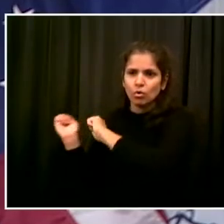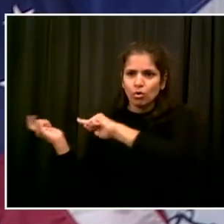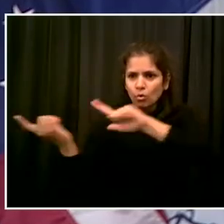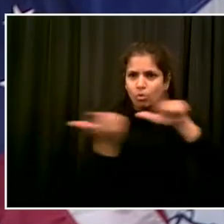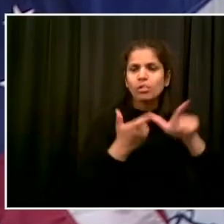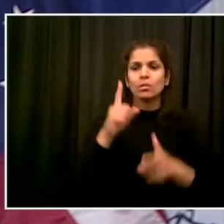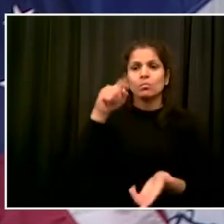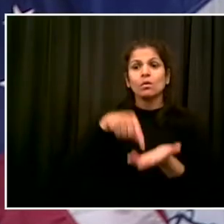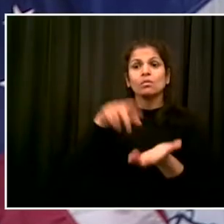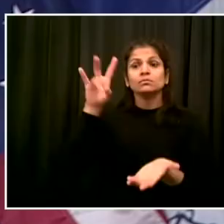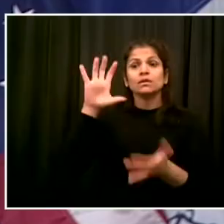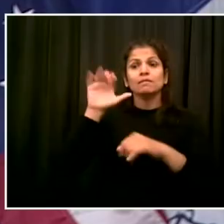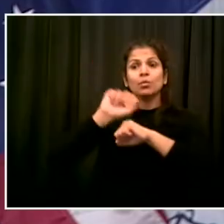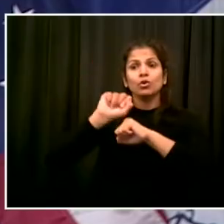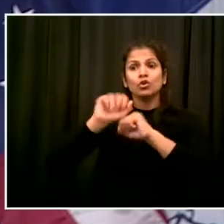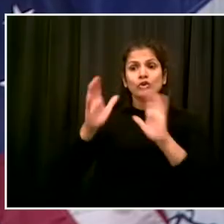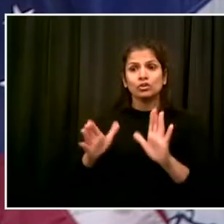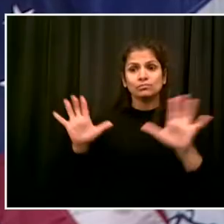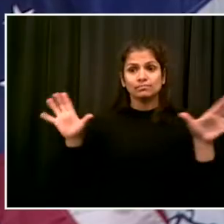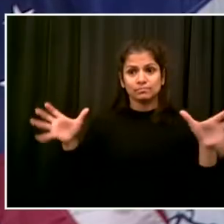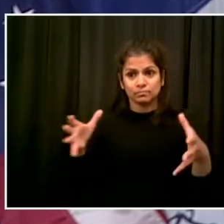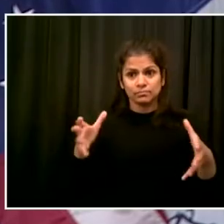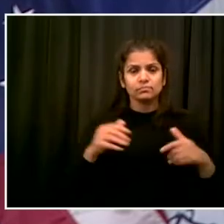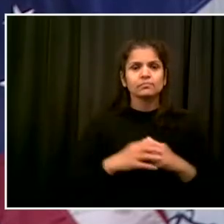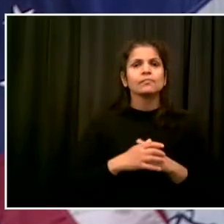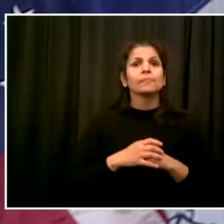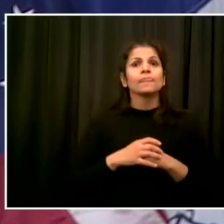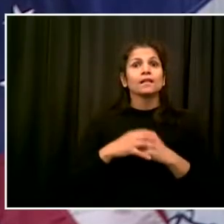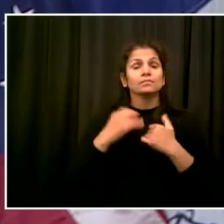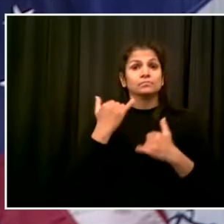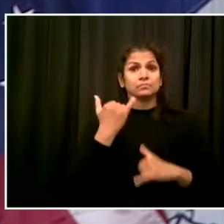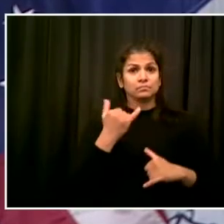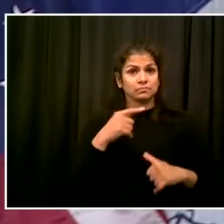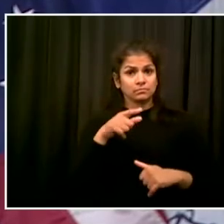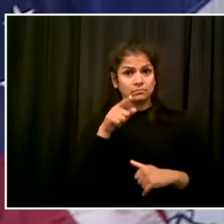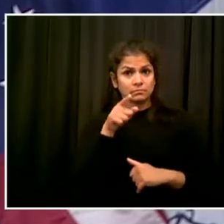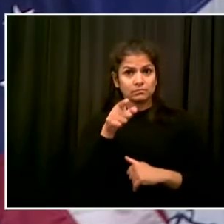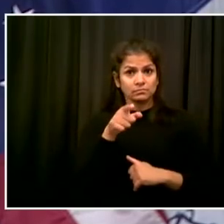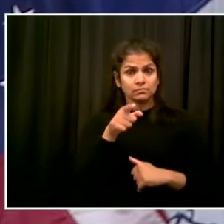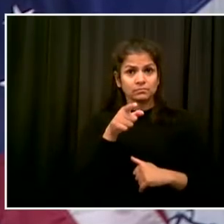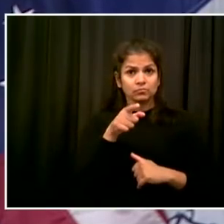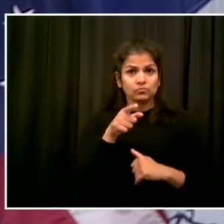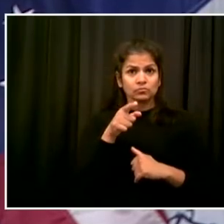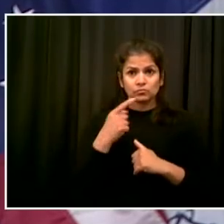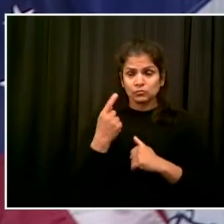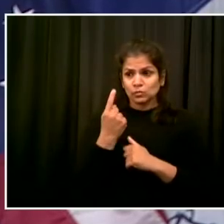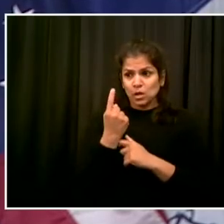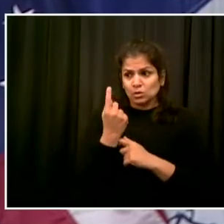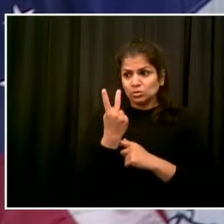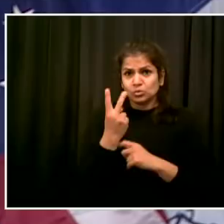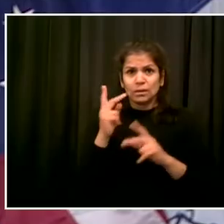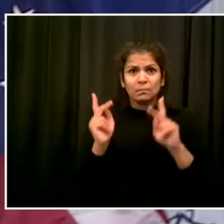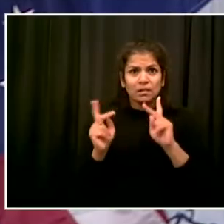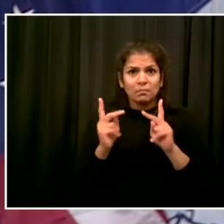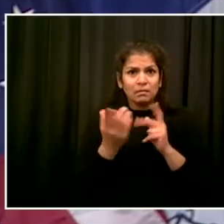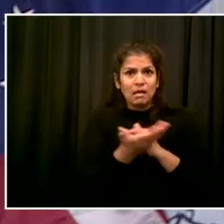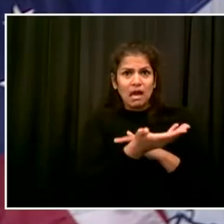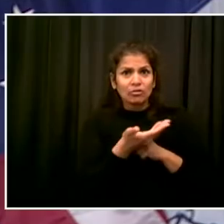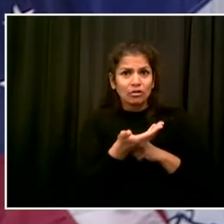AD NGT ETHEM TRAINED QUICKLY AND GET THEM OUT TO MAKE AN IMPACT. I DON'T KNOW IF THERE ARE SOME INDIVIDUALS THAT WILL BE HIRED FR OSOME SPECIFIC REASON